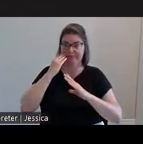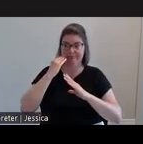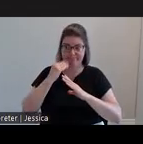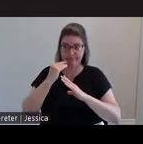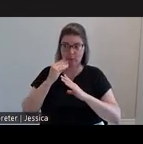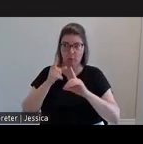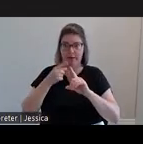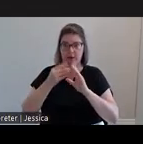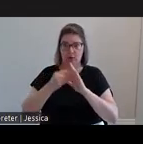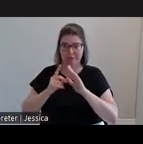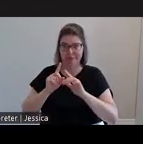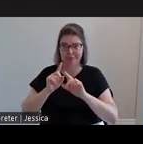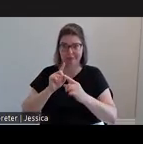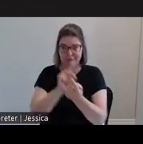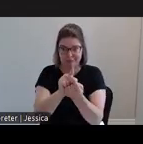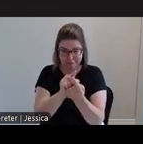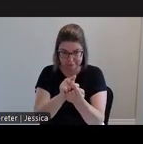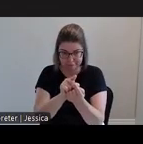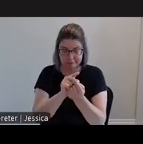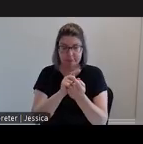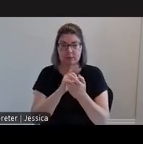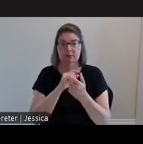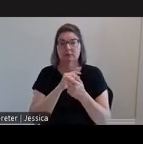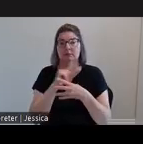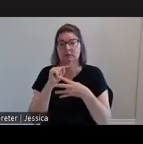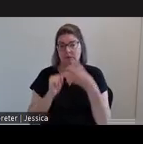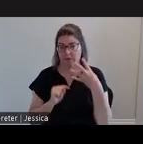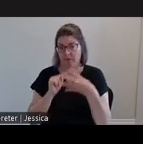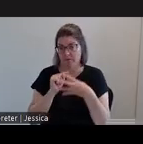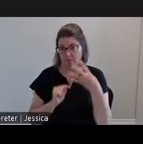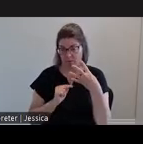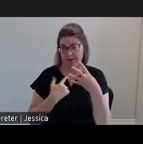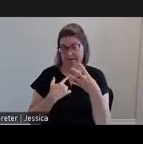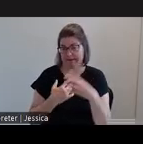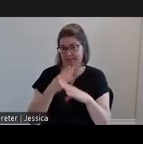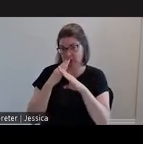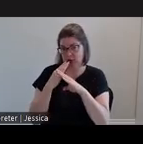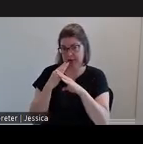Um, so these four major barriers, that I kind of came up with,